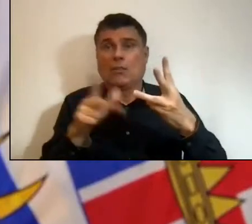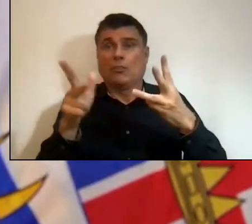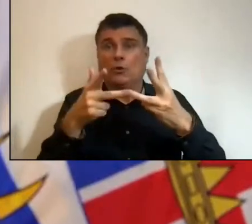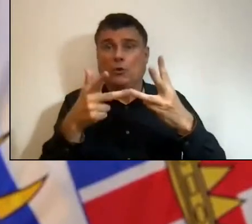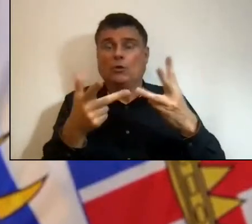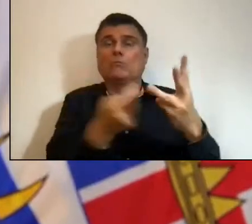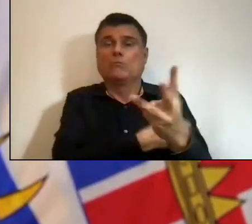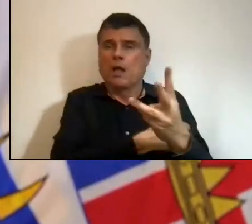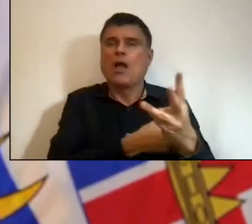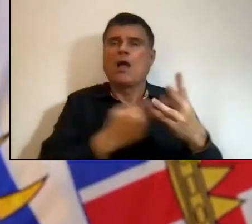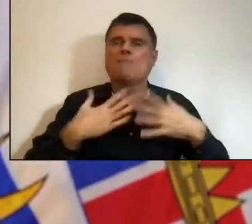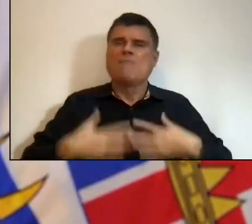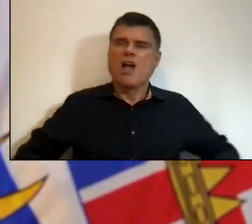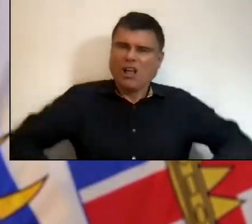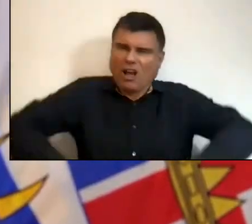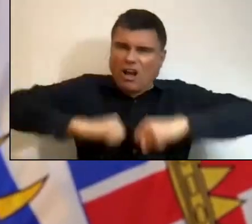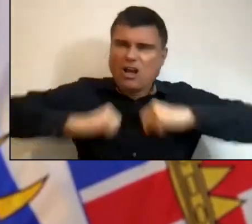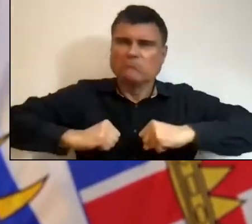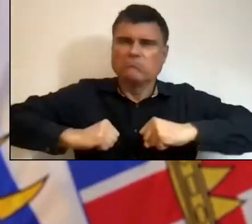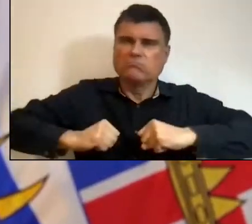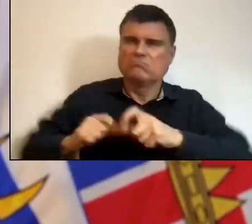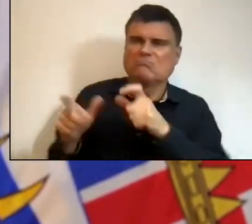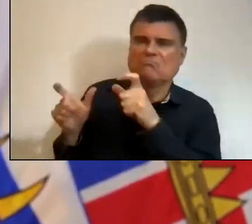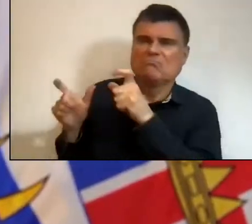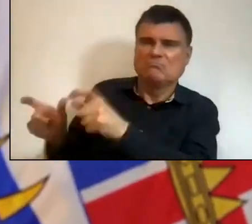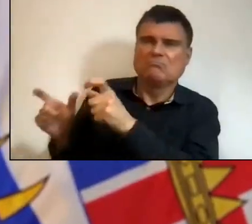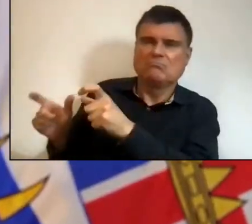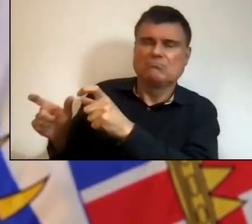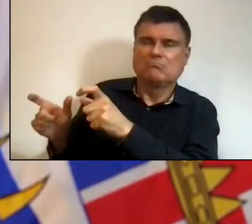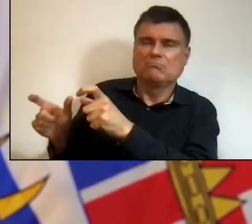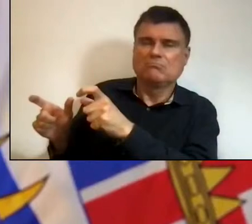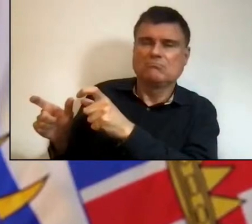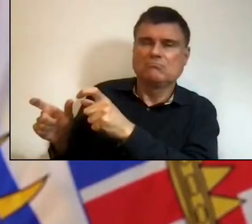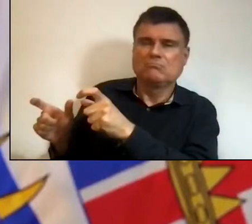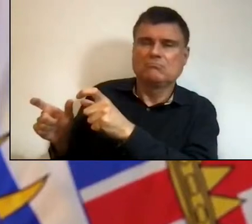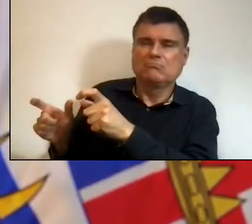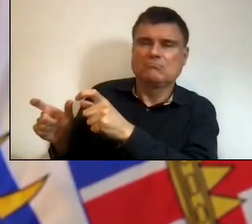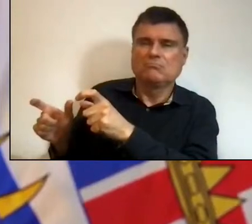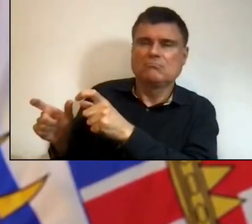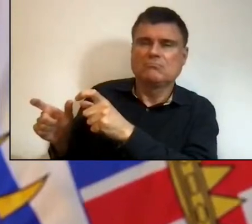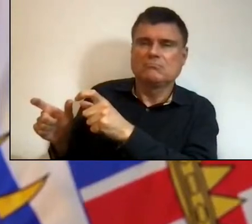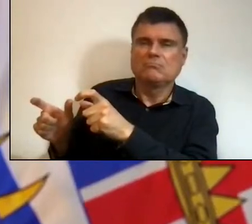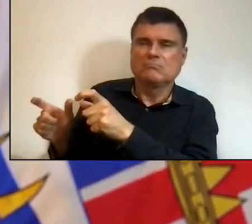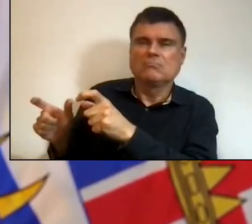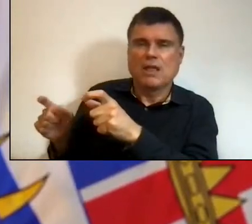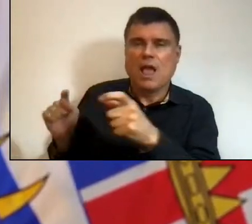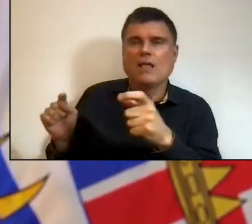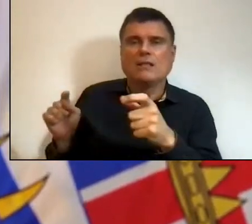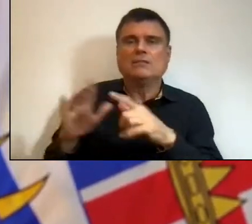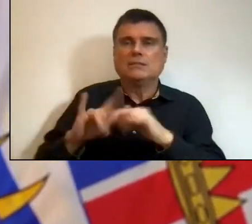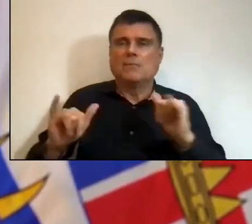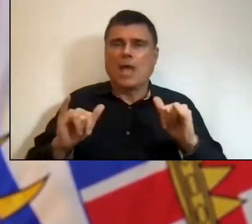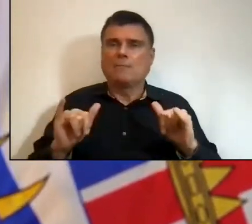longer. And that may be -- this may be the turning point as we get to